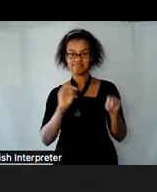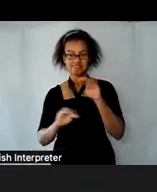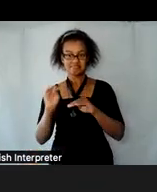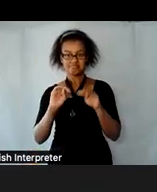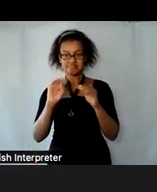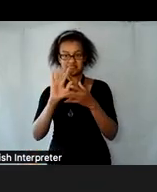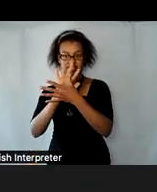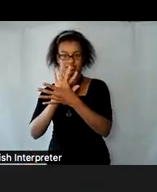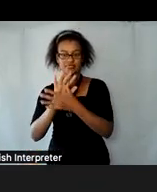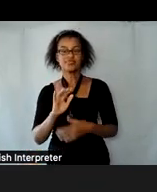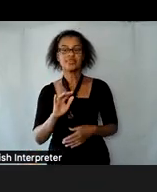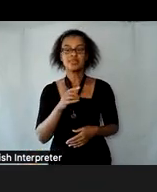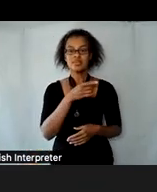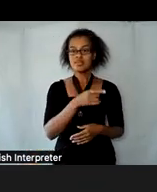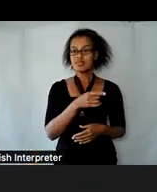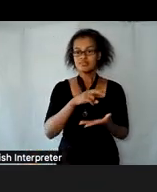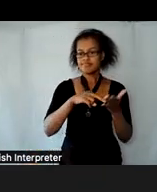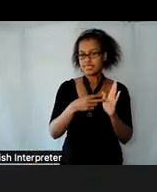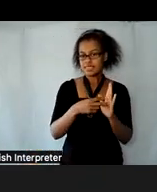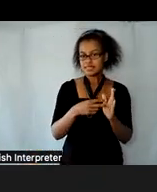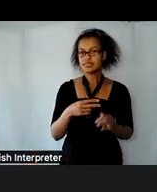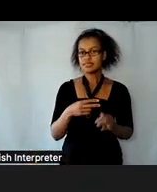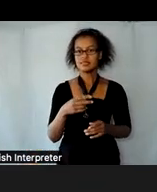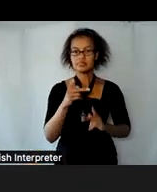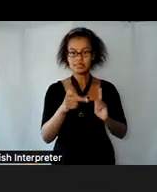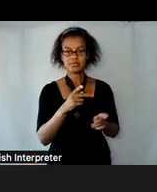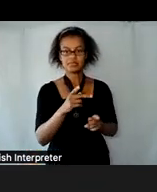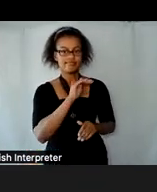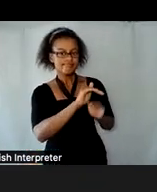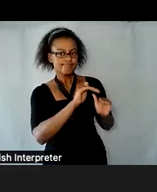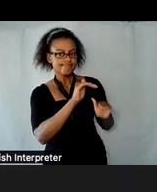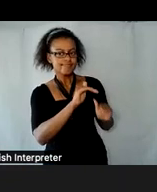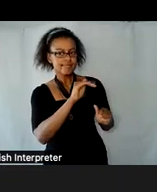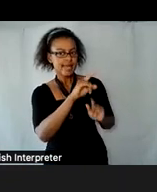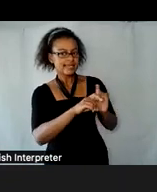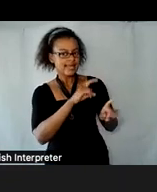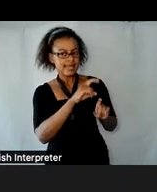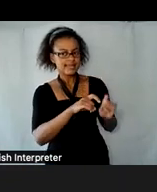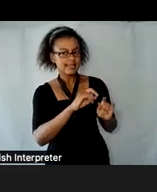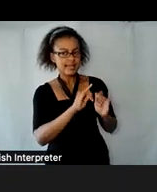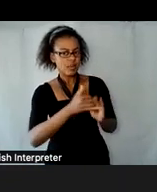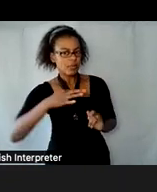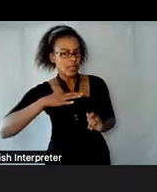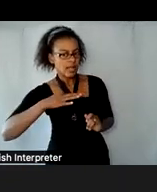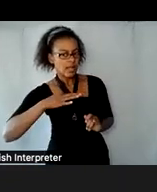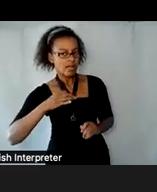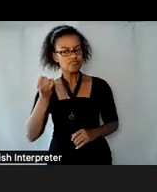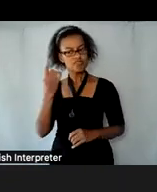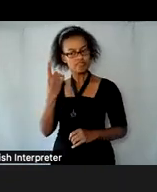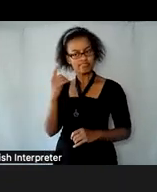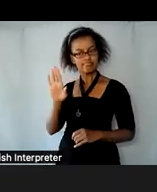And it's I understand where the question is coming from, but I managed to be made in terms of Parkesburg.